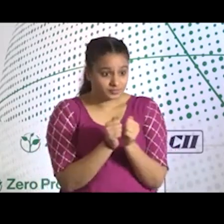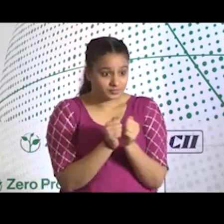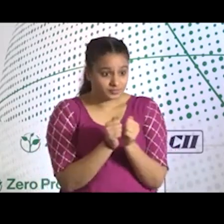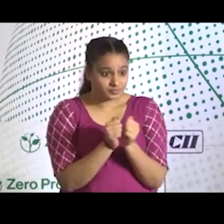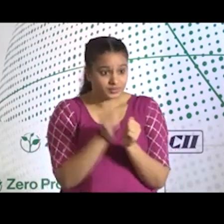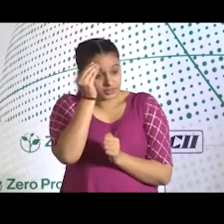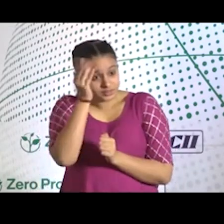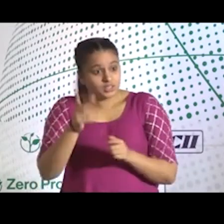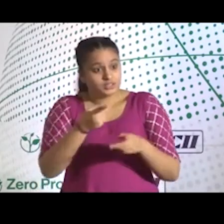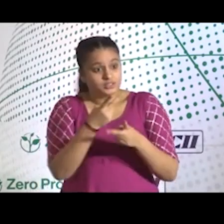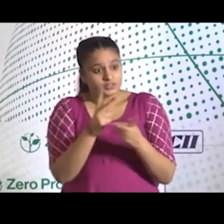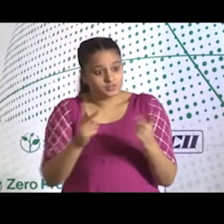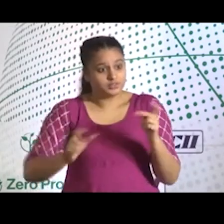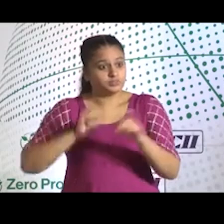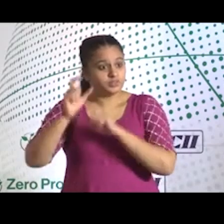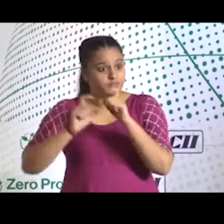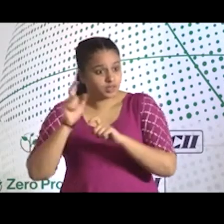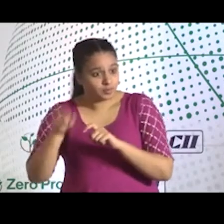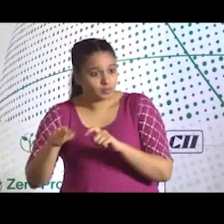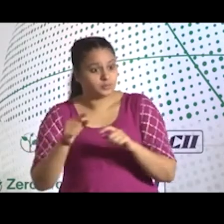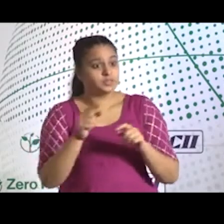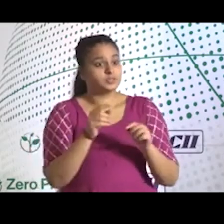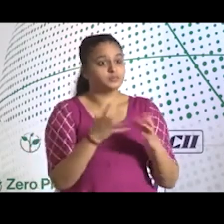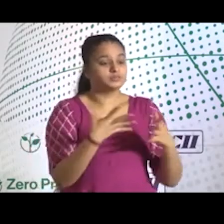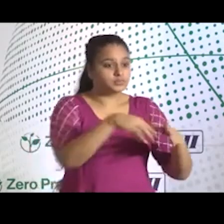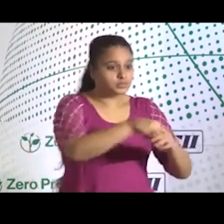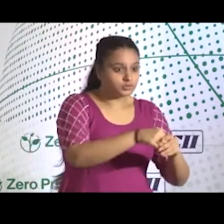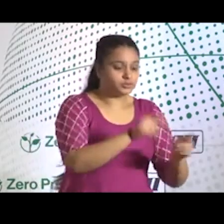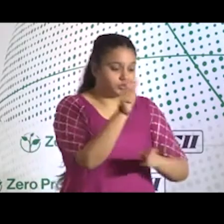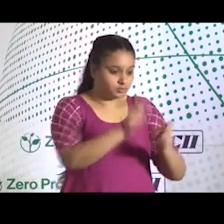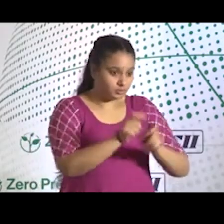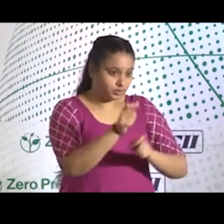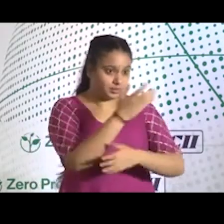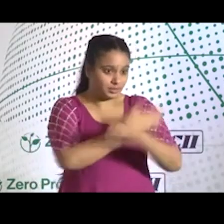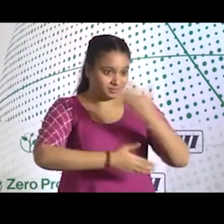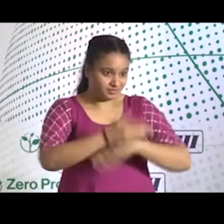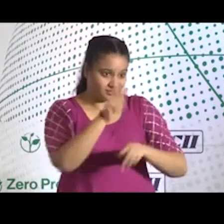the culture of inclusion, more specifically, 4% on